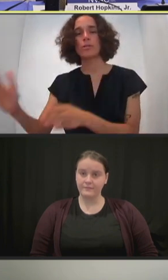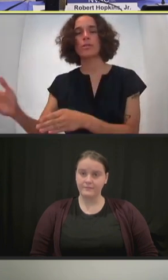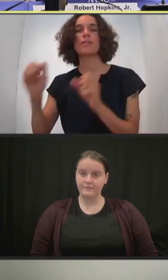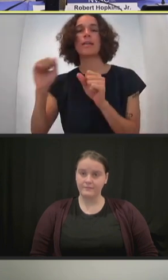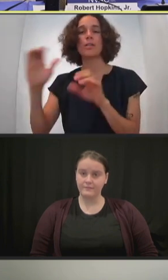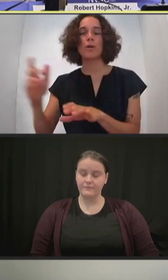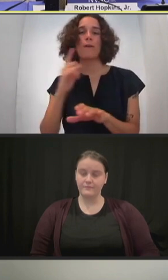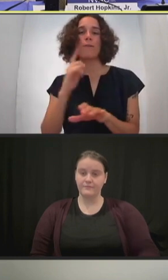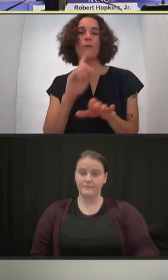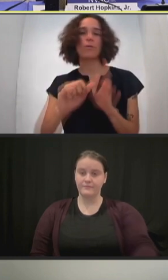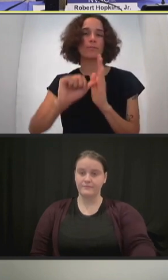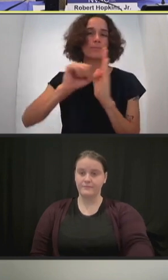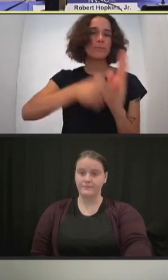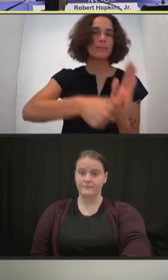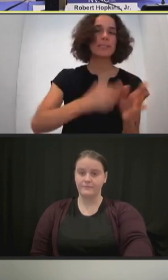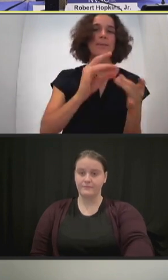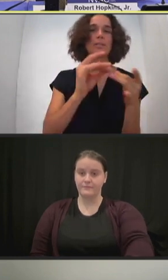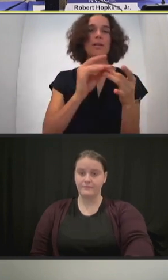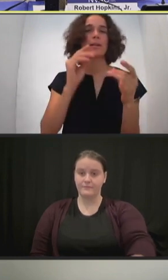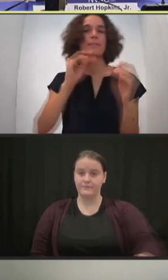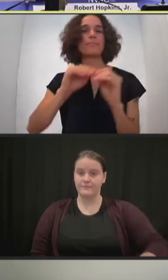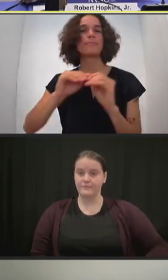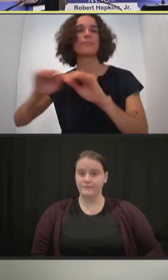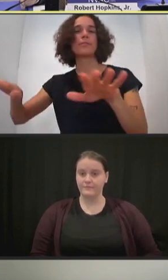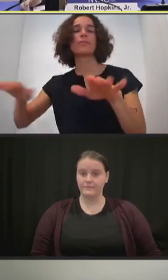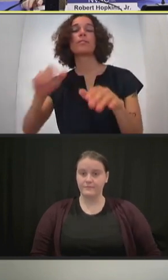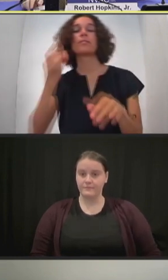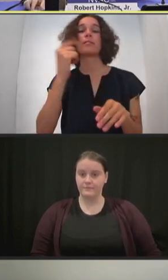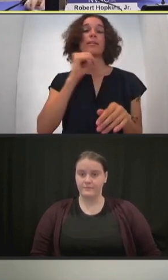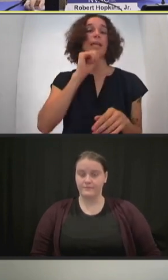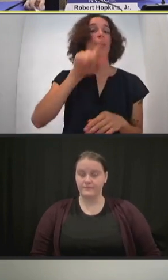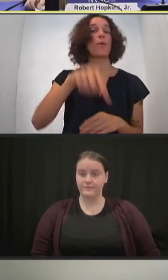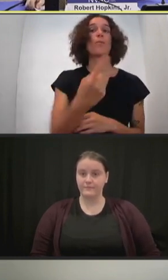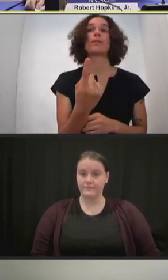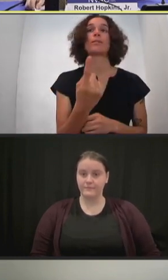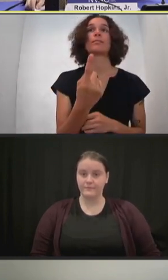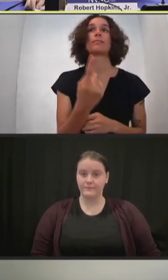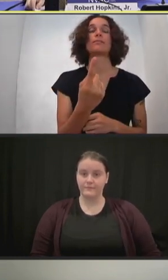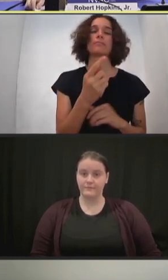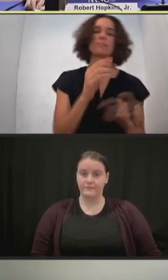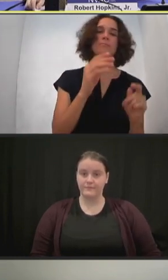this message and get it out beyond -- not that you're not hitting a lot of places,